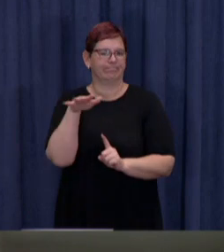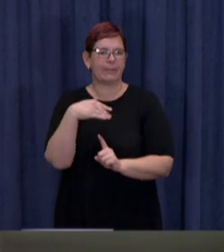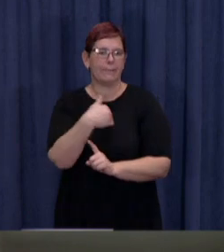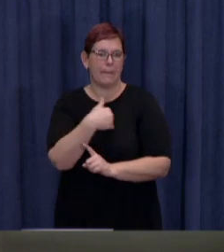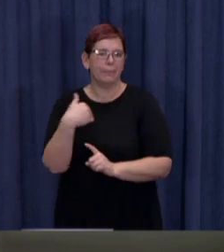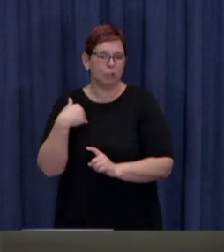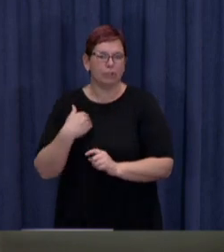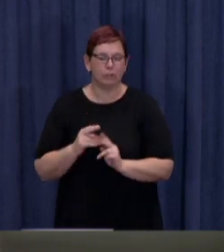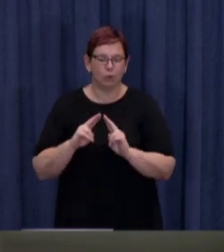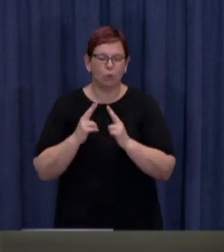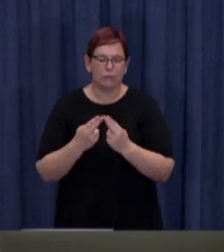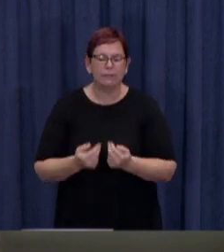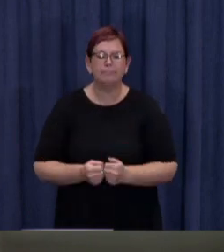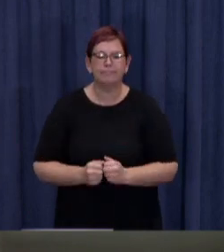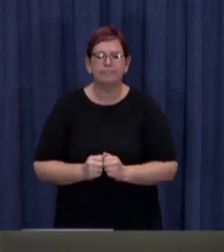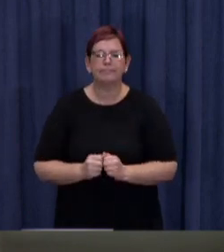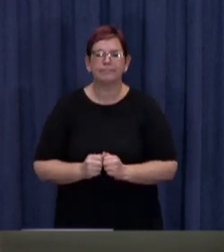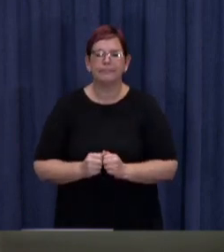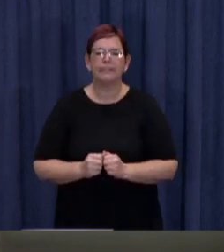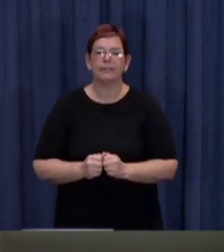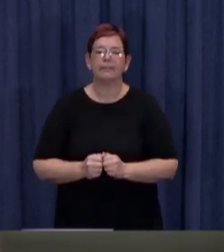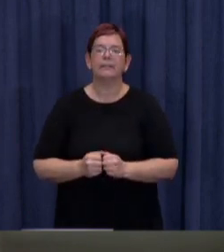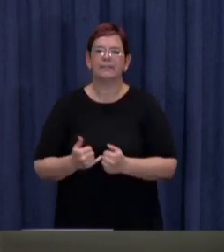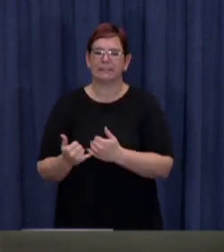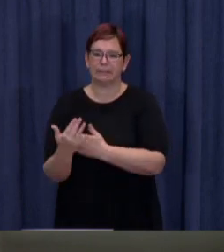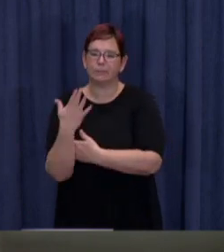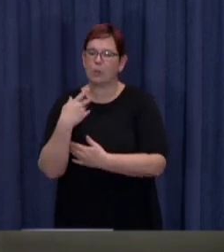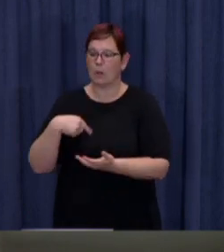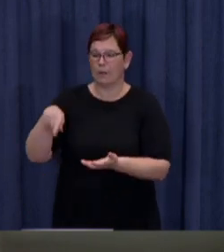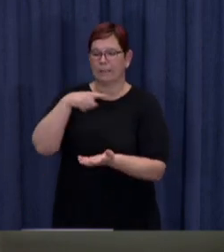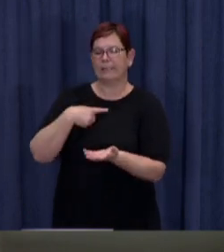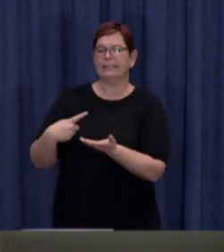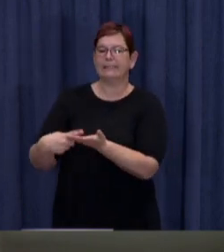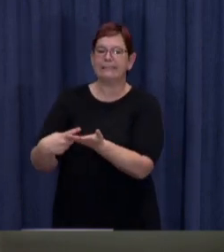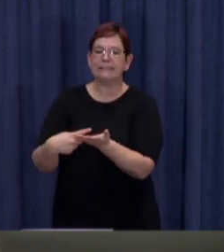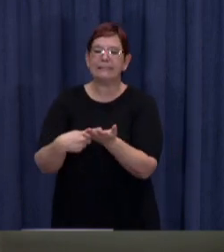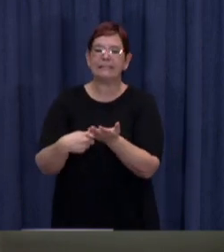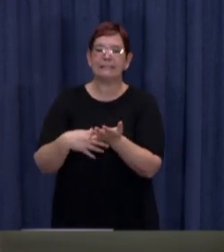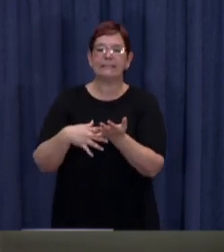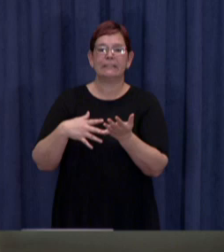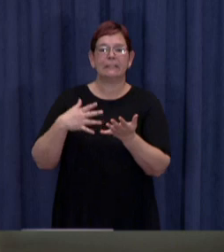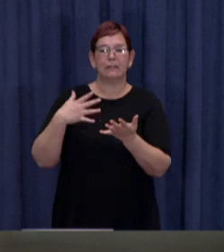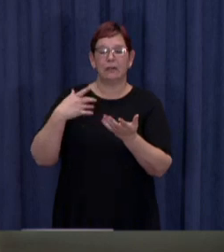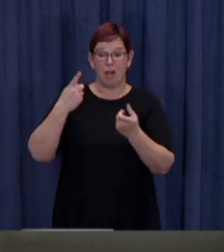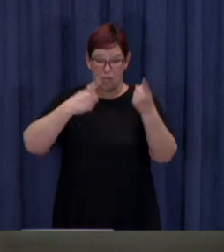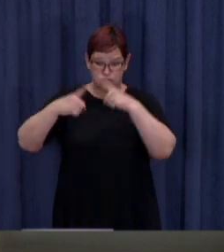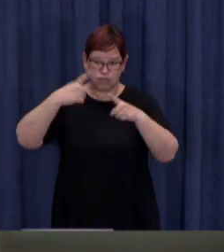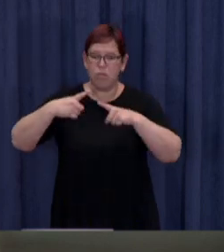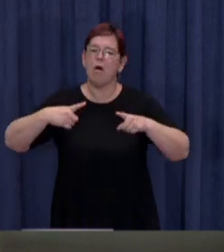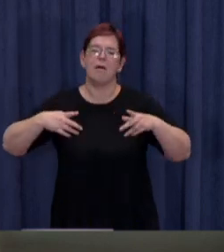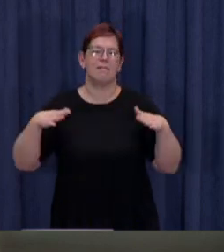heard this morning was not a unanimous opinion from the industry and in the sense that some felt there should be a complete closure for a variety of